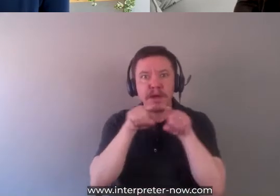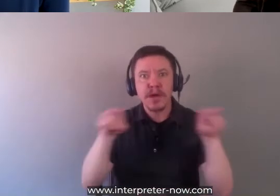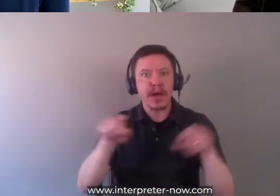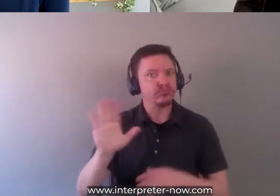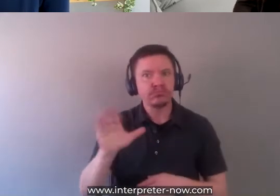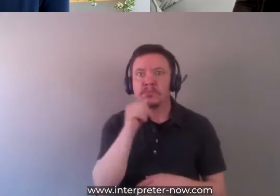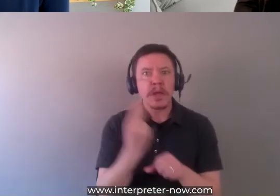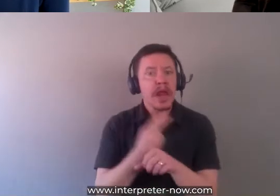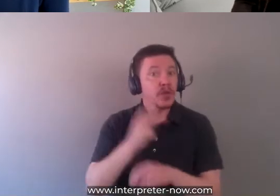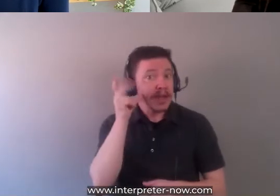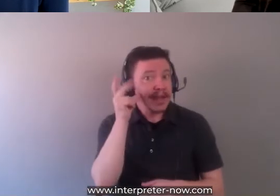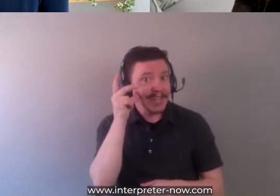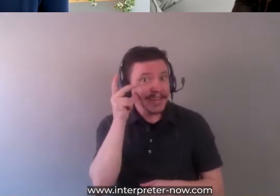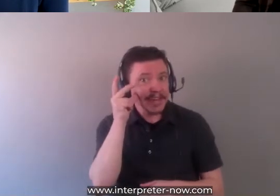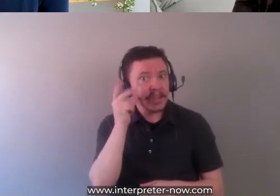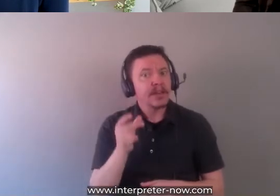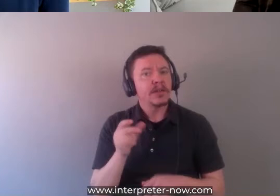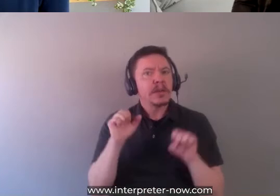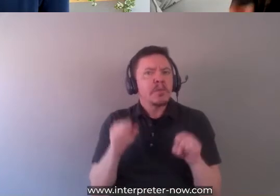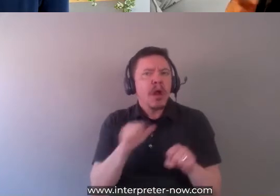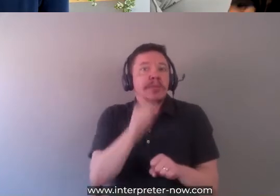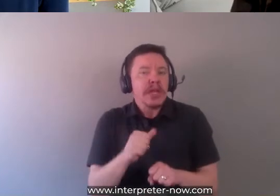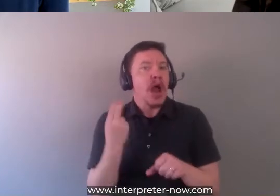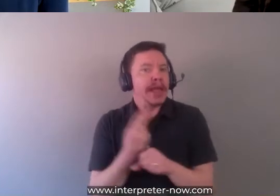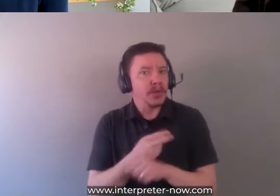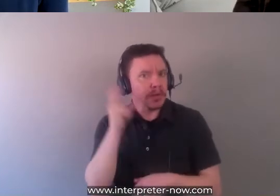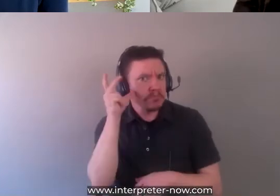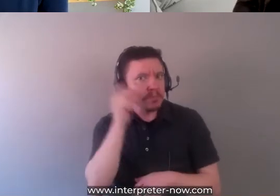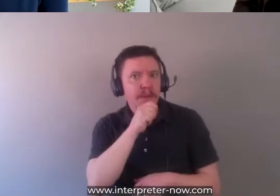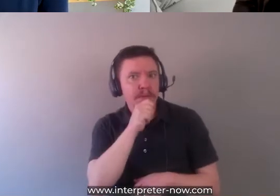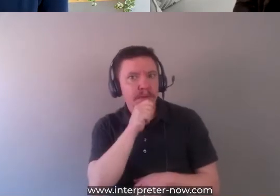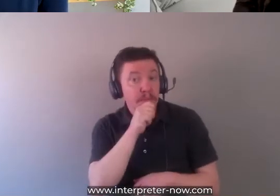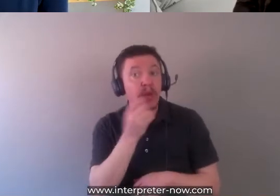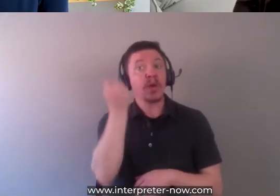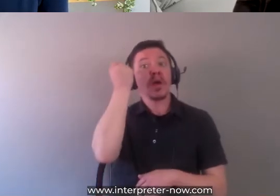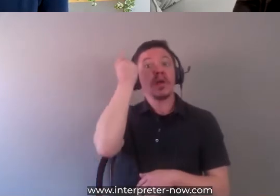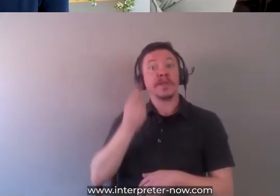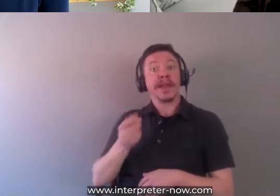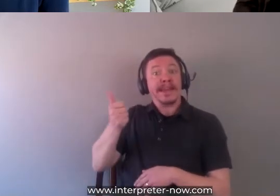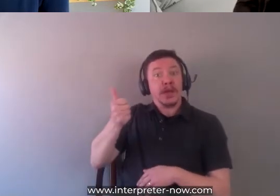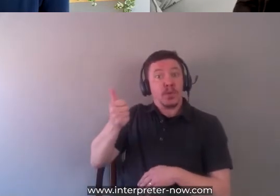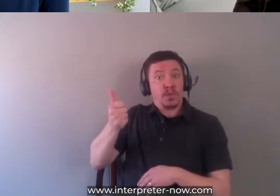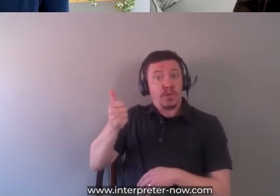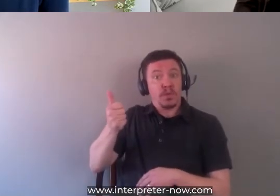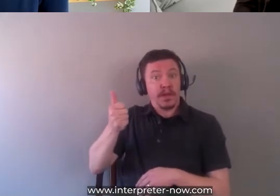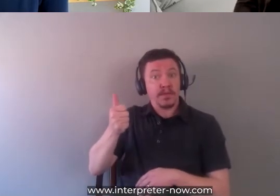conversations, and in fact, it probably isn't. But even if you in this scenario hadn't searched